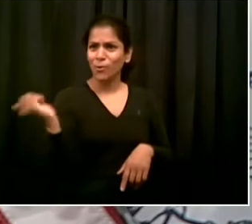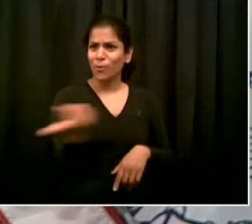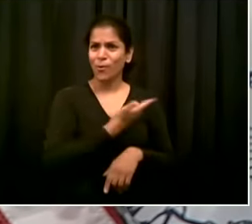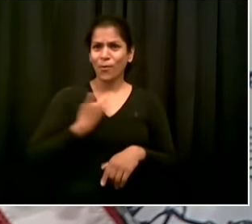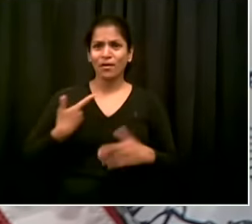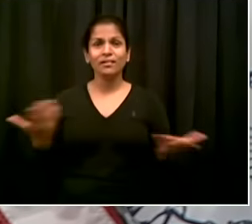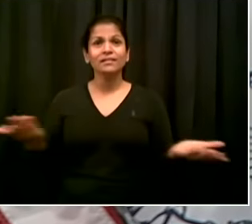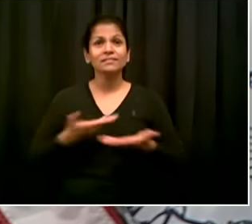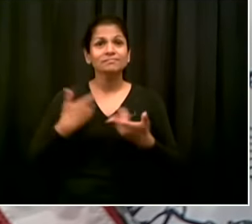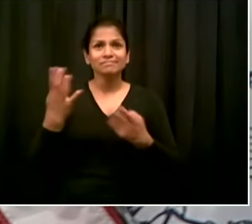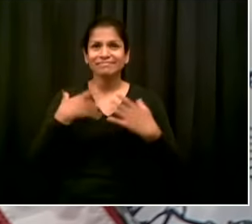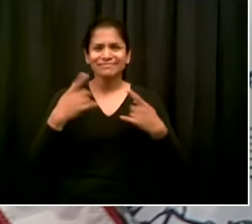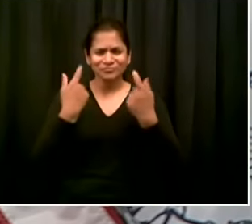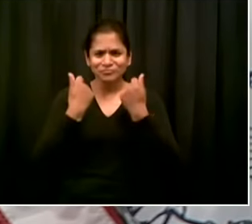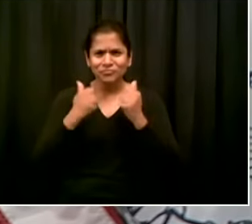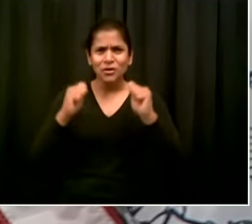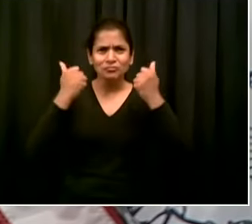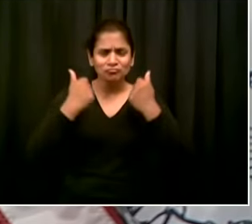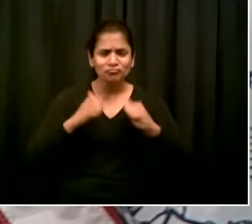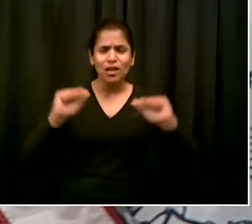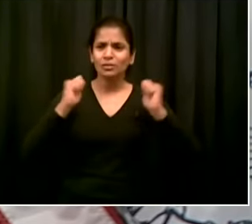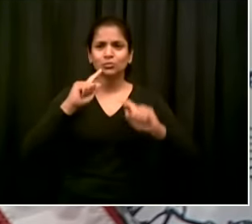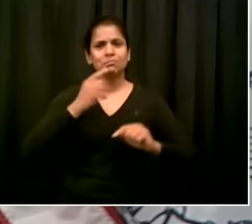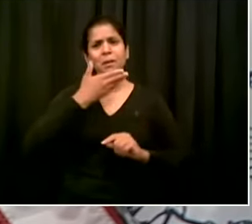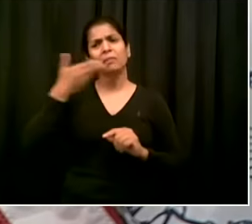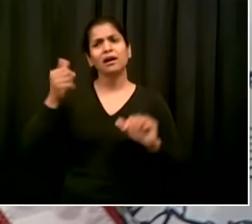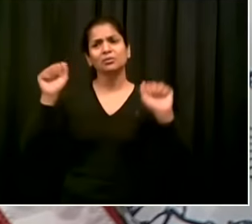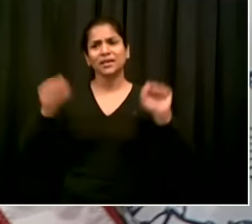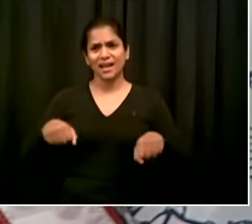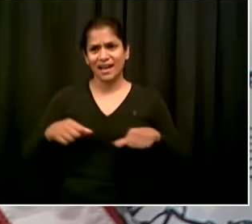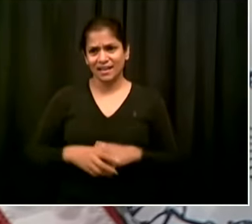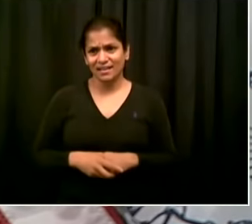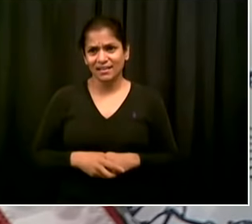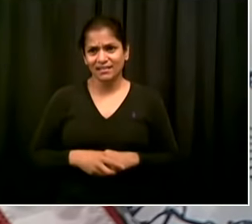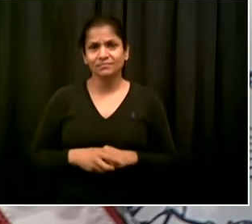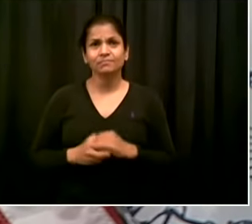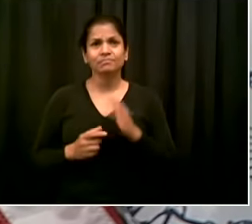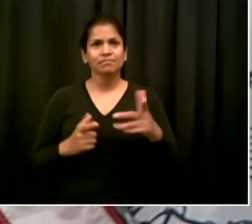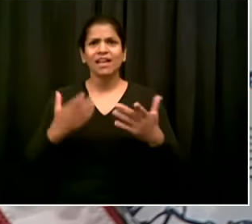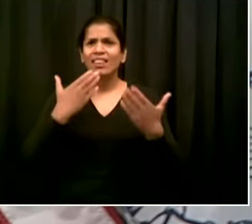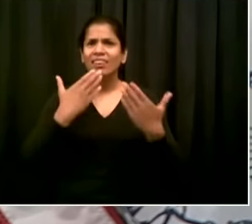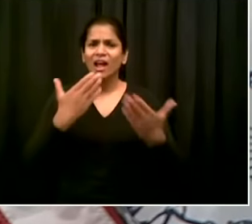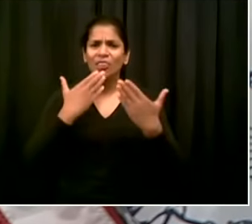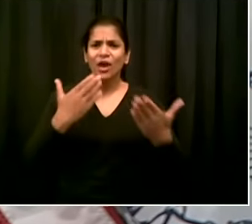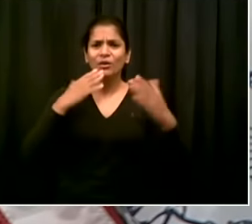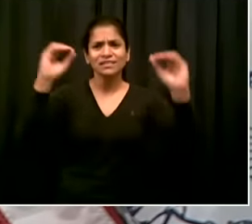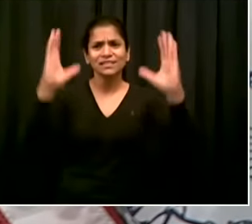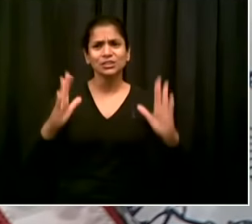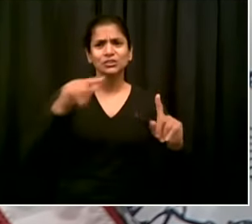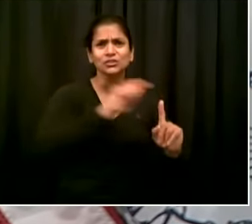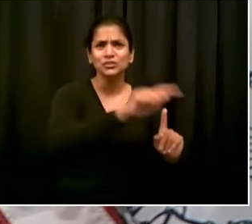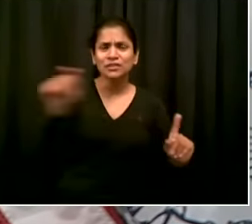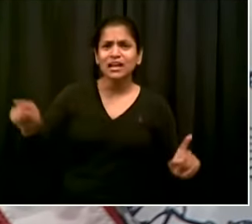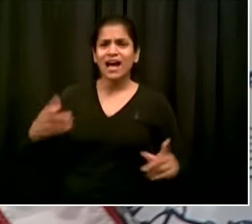THIS IS A HUGE STEP AND ONE THAT HAS BEEN CALLED FOR AND